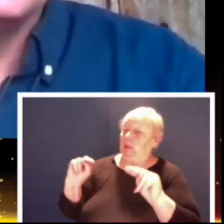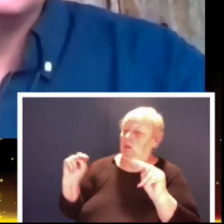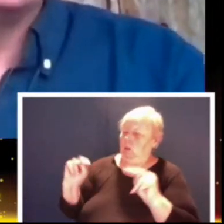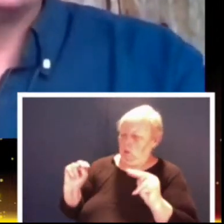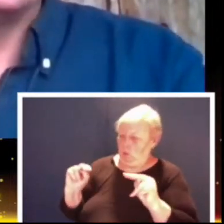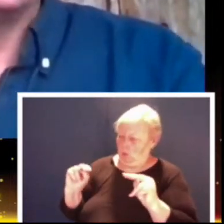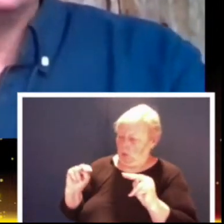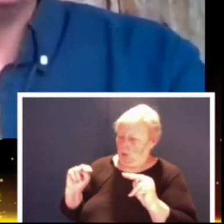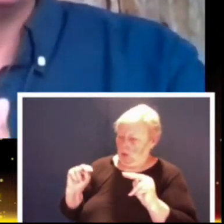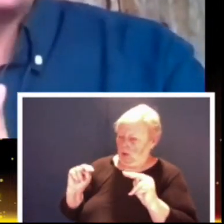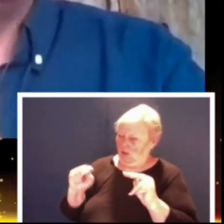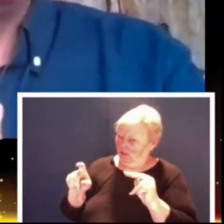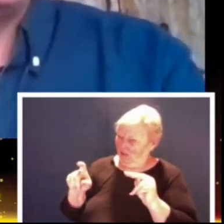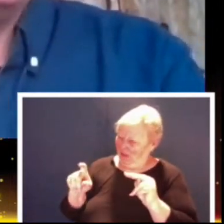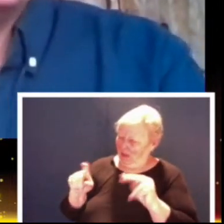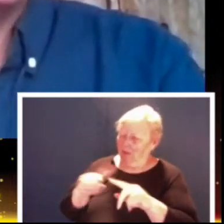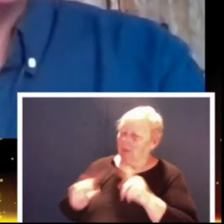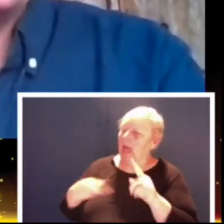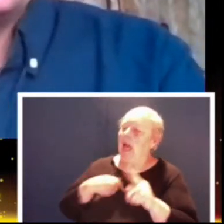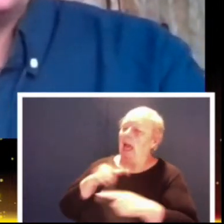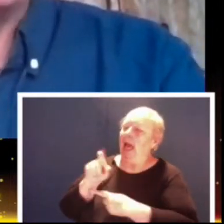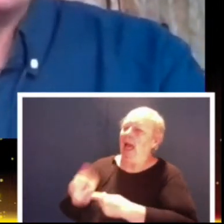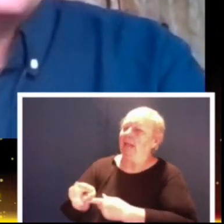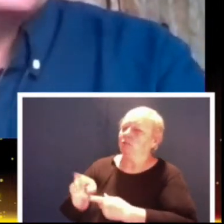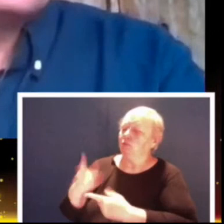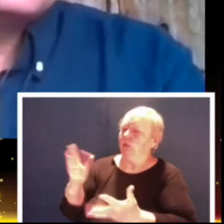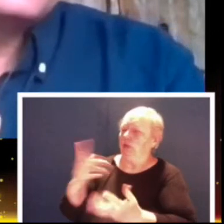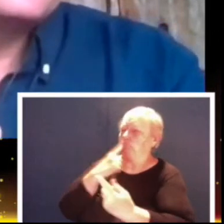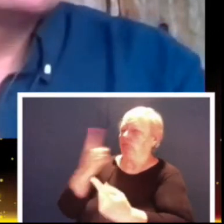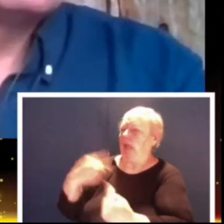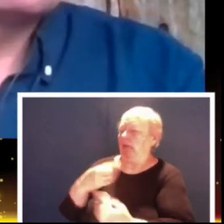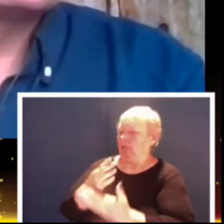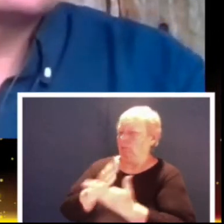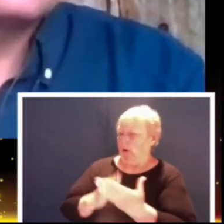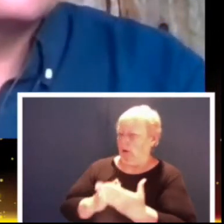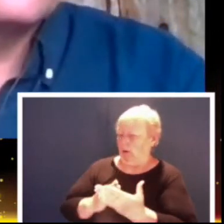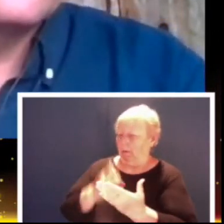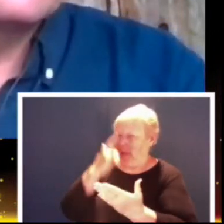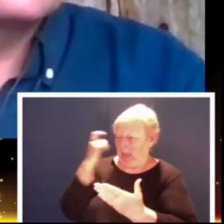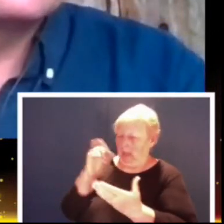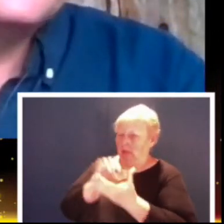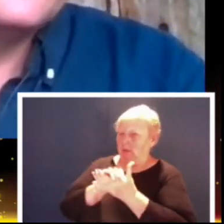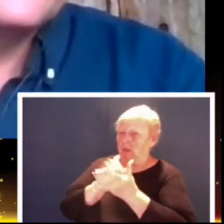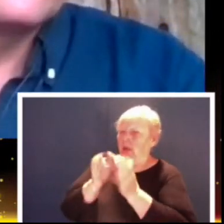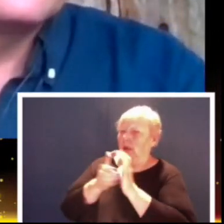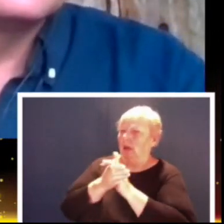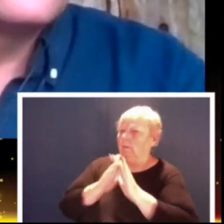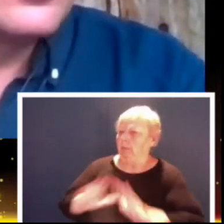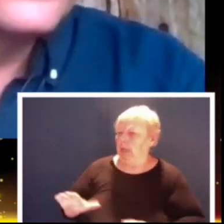So, does that mean when there is a wave, let's say of sorrow or of grieving, or of loss,